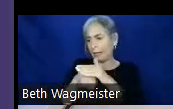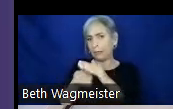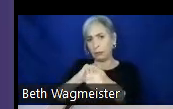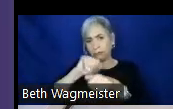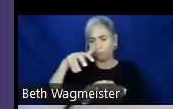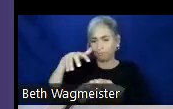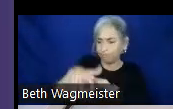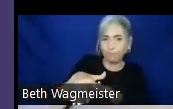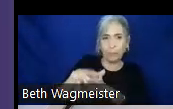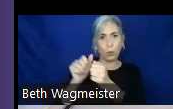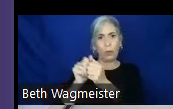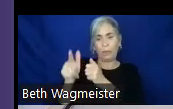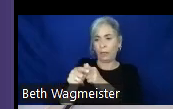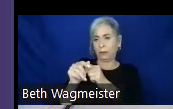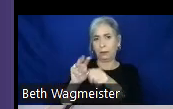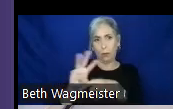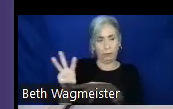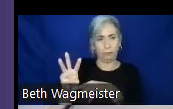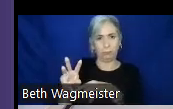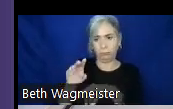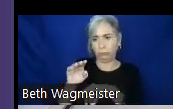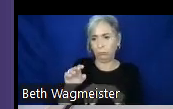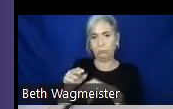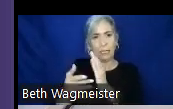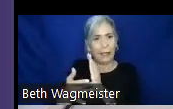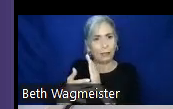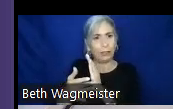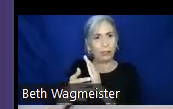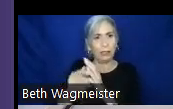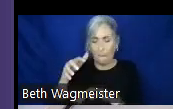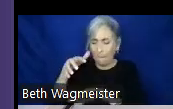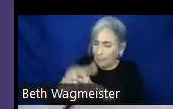So Susanna they asked me to talk about built in accessibility. I